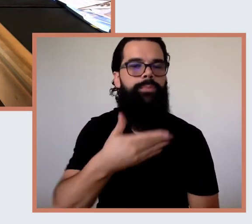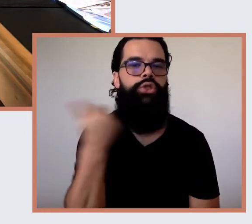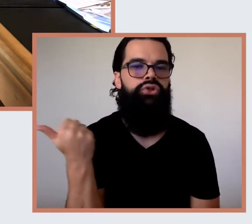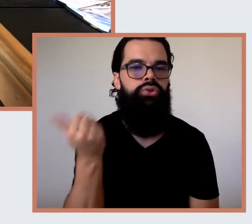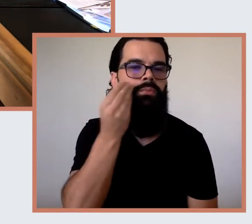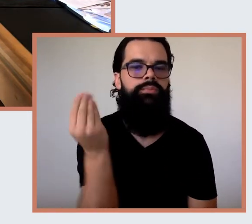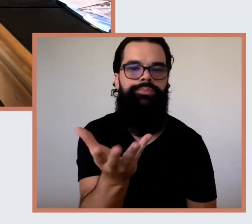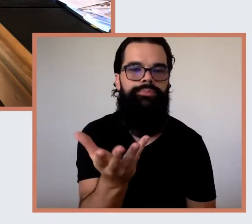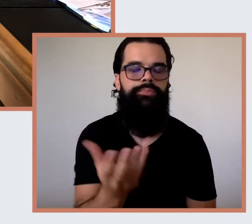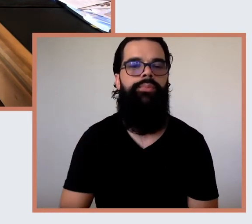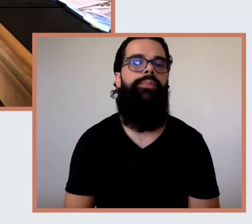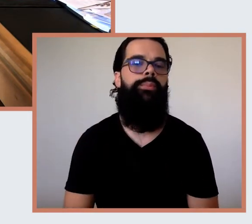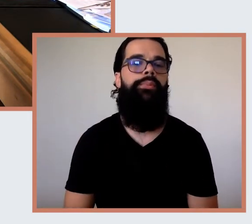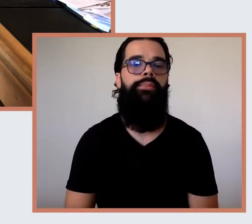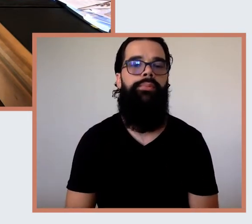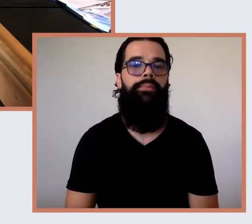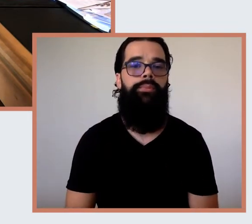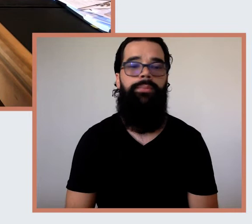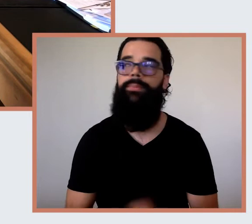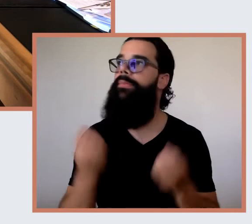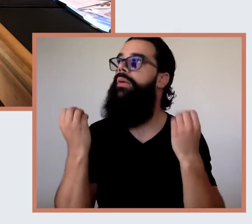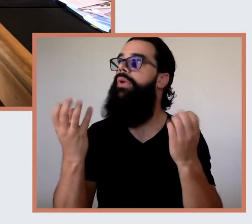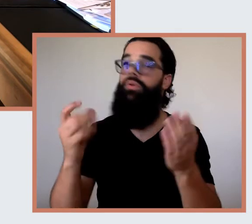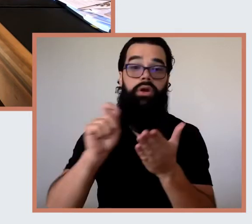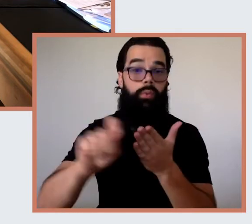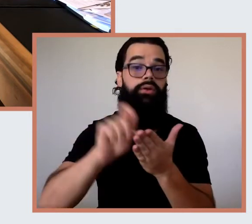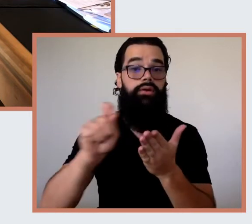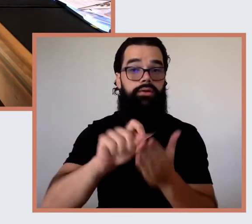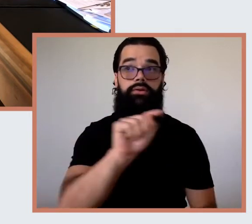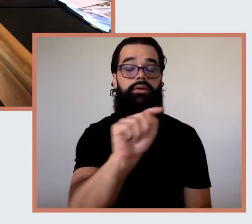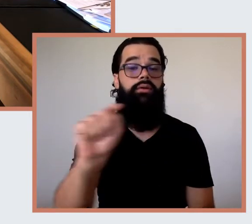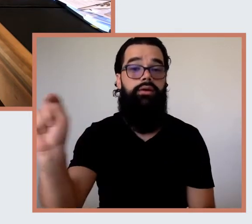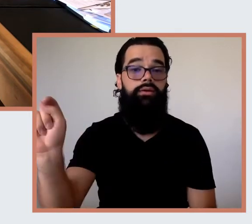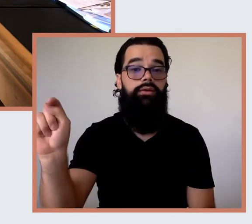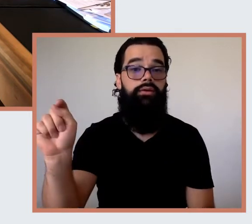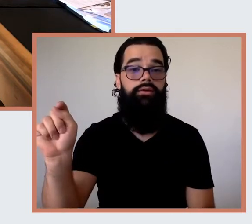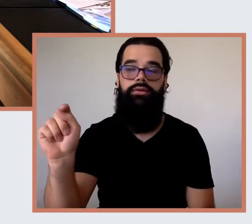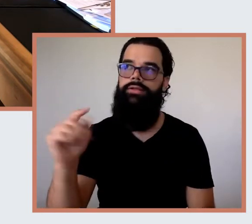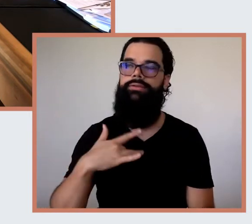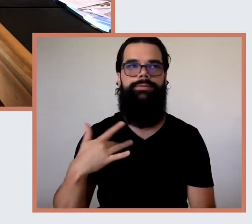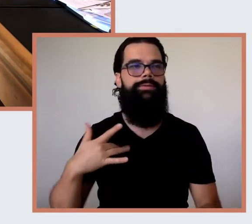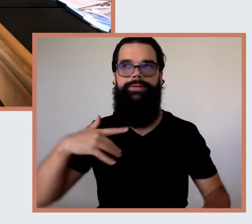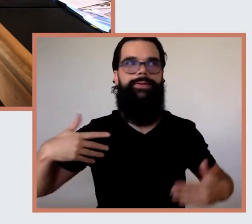But just doing it makes you better because so many writers,